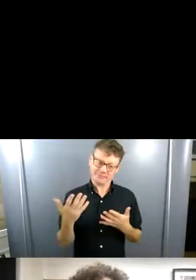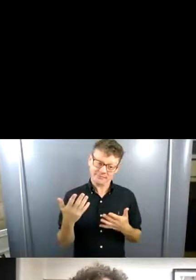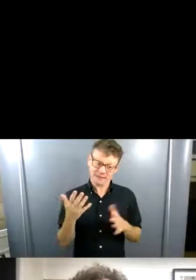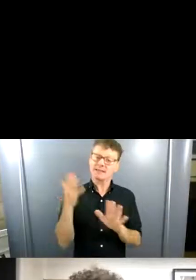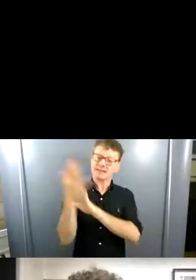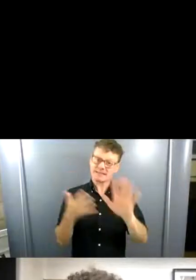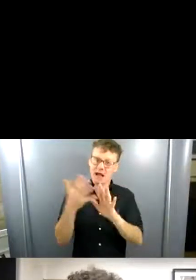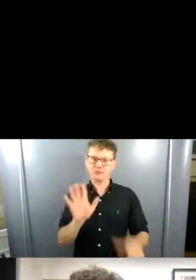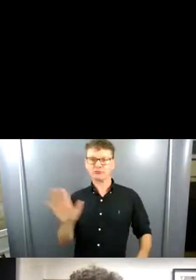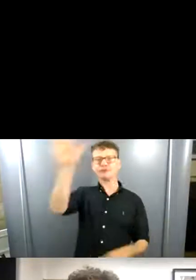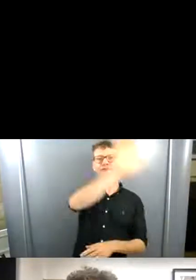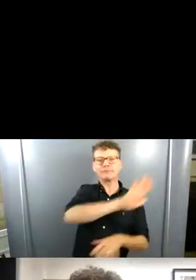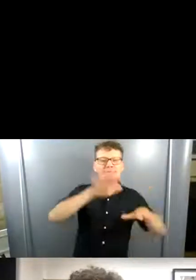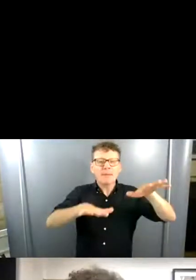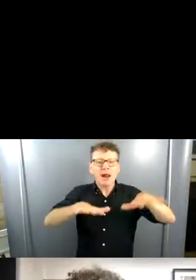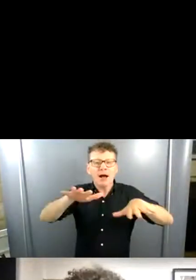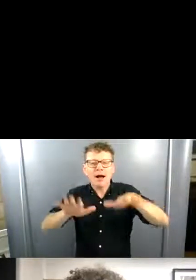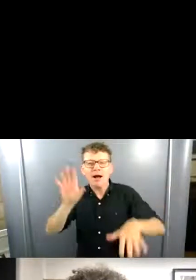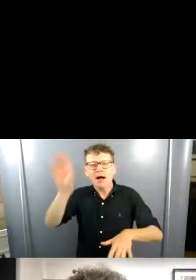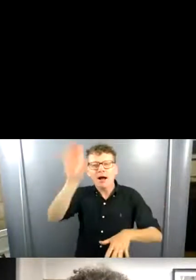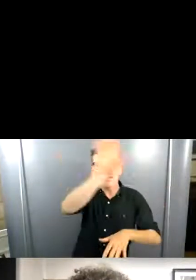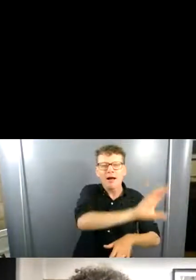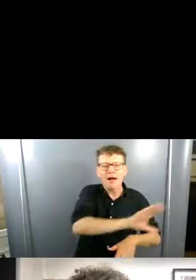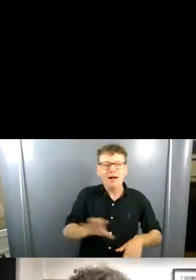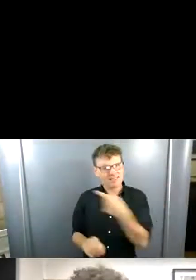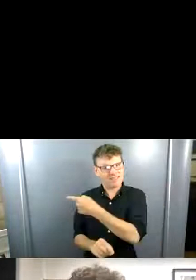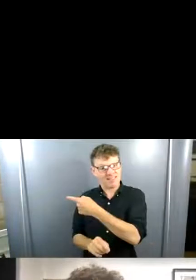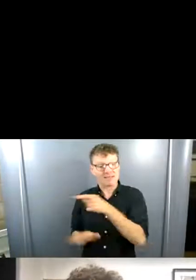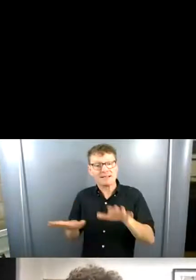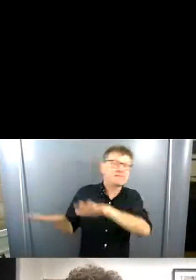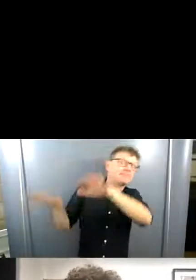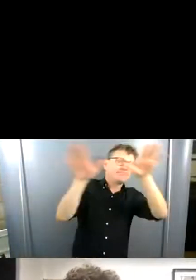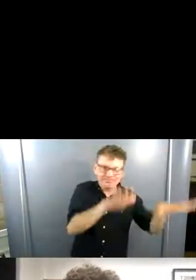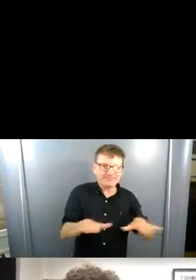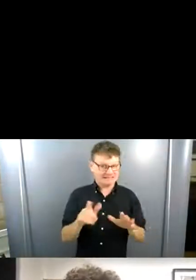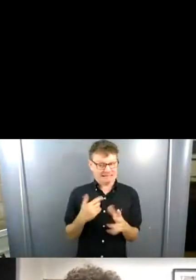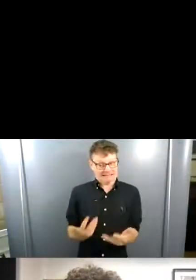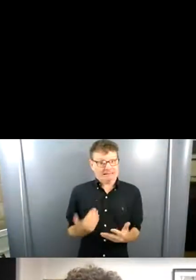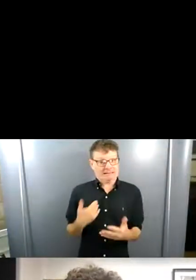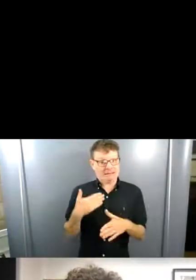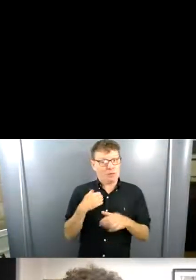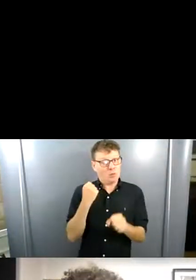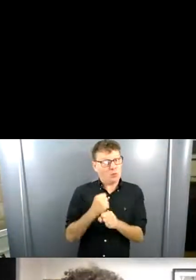are very similar or the same across Arnhem land so I’m currently working with indigenous sign